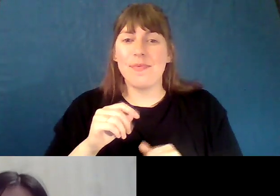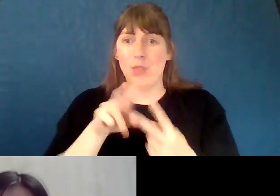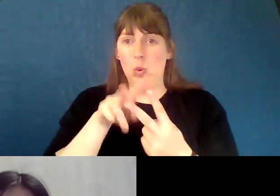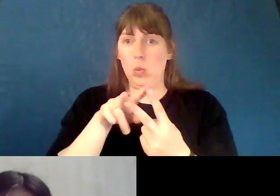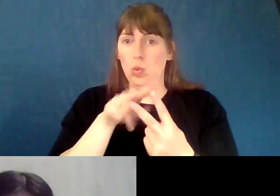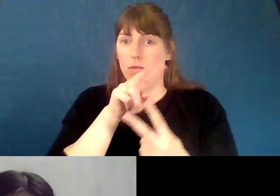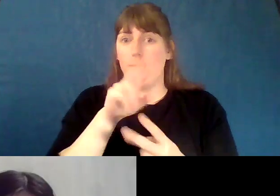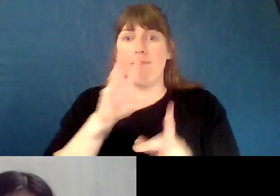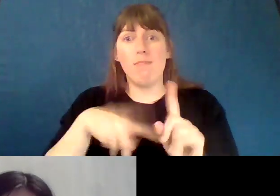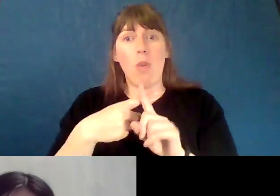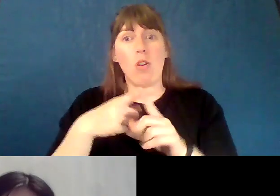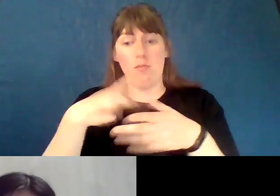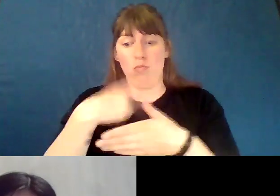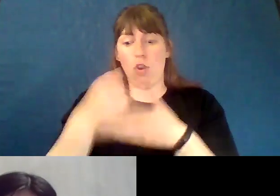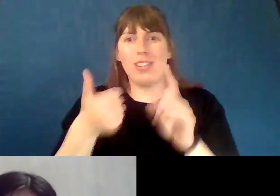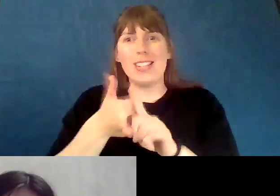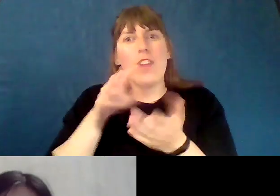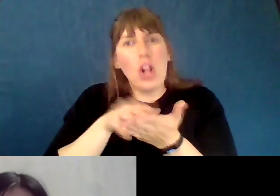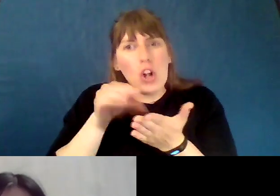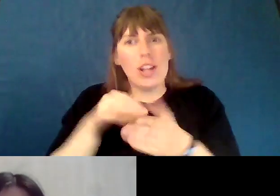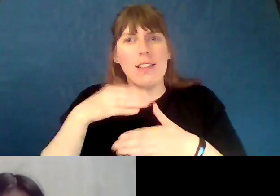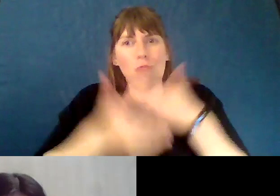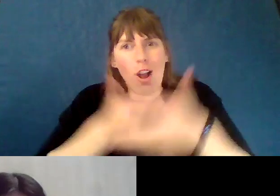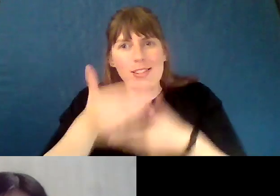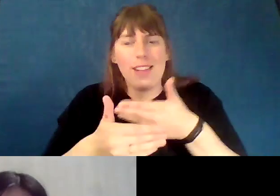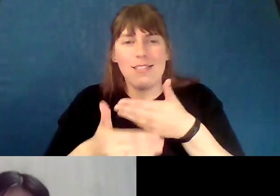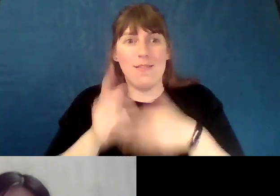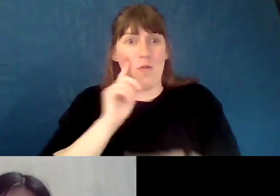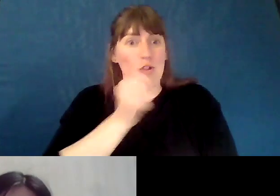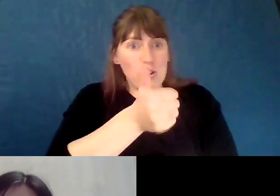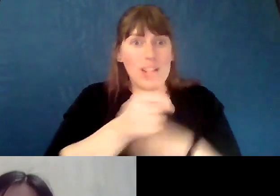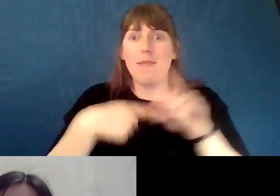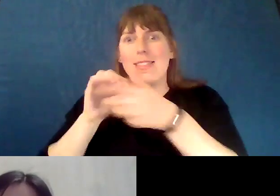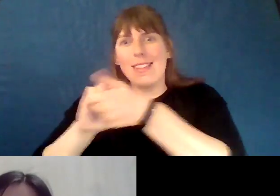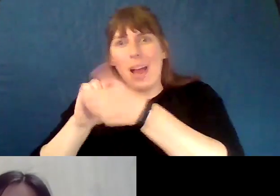a learning process for you and your collaborators, but also for you, yourself to develop, you know,